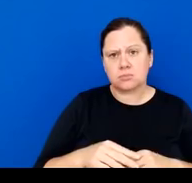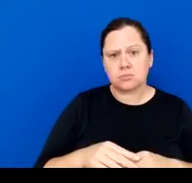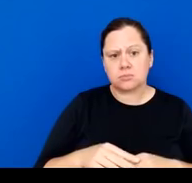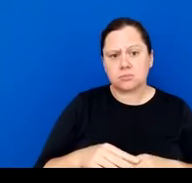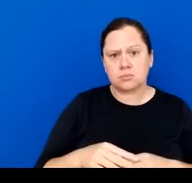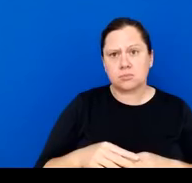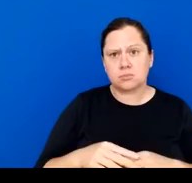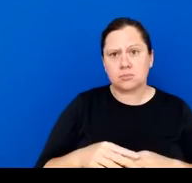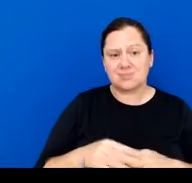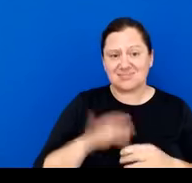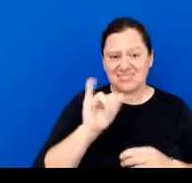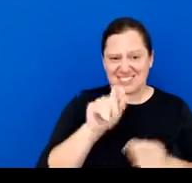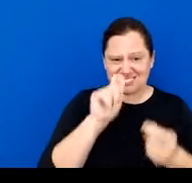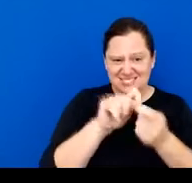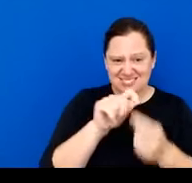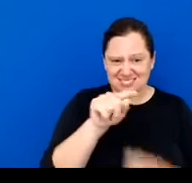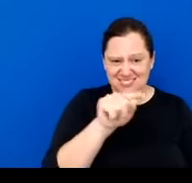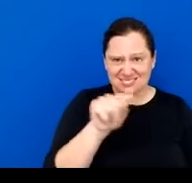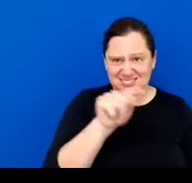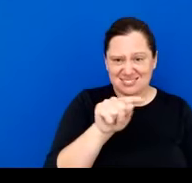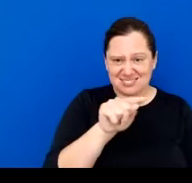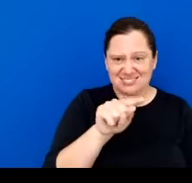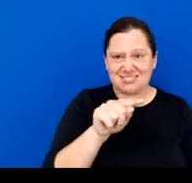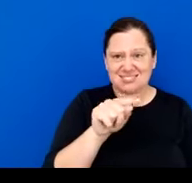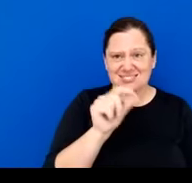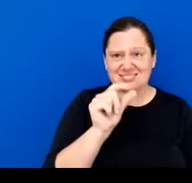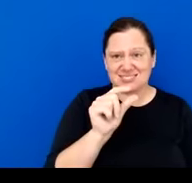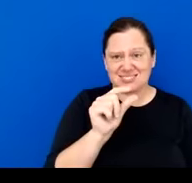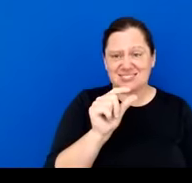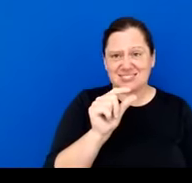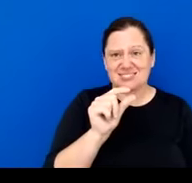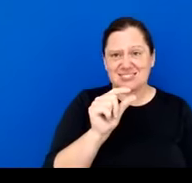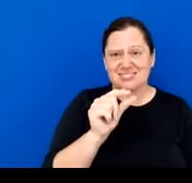that and we actually had some interior stuff burning right